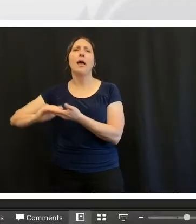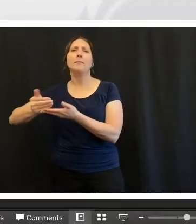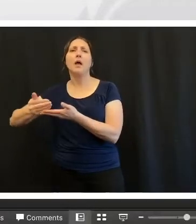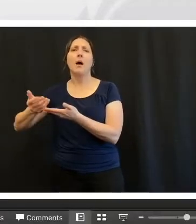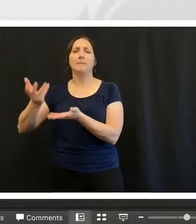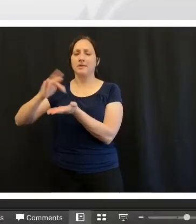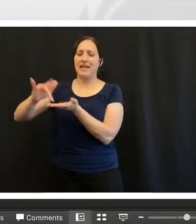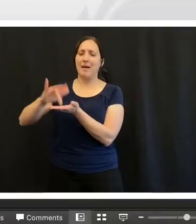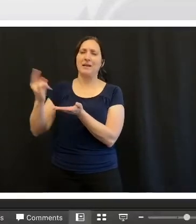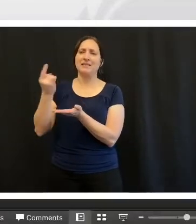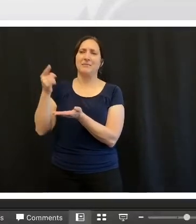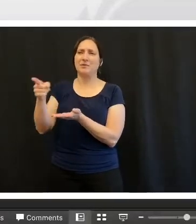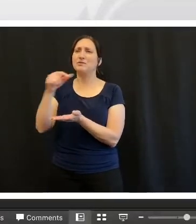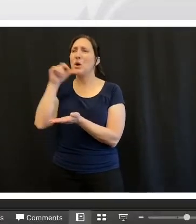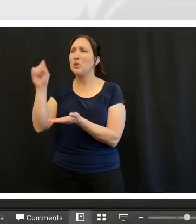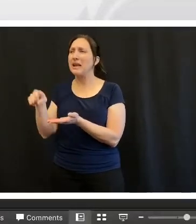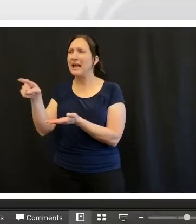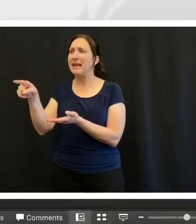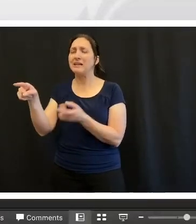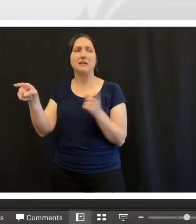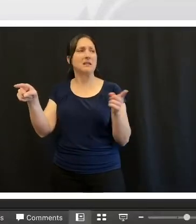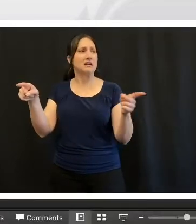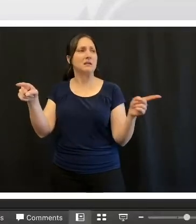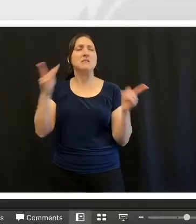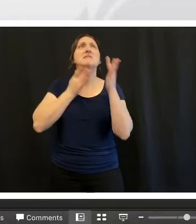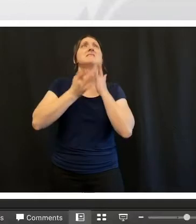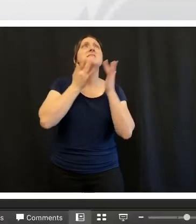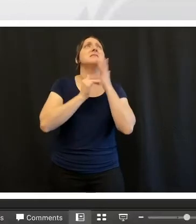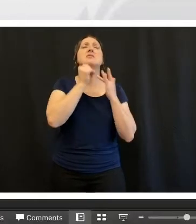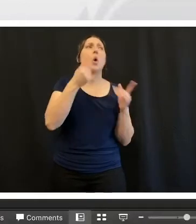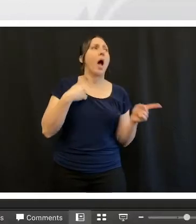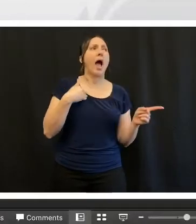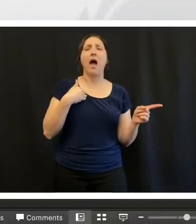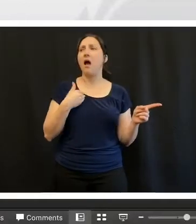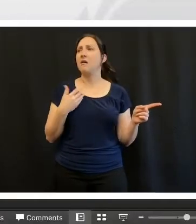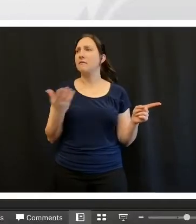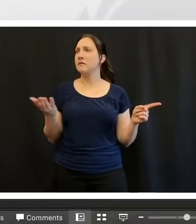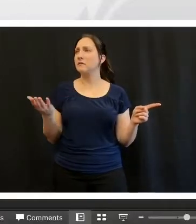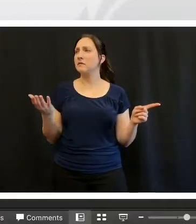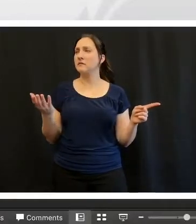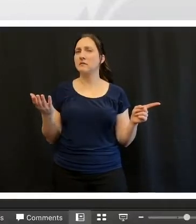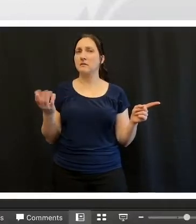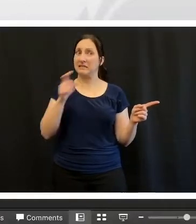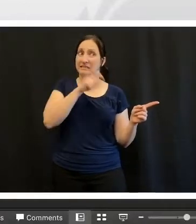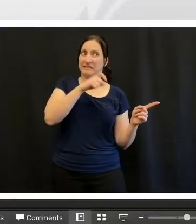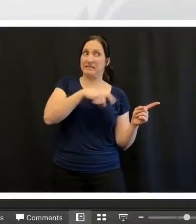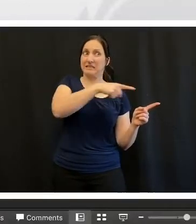"There's kids out there who desperately need "that to participate in education. "Find a way that you can donate